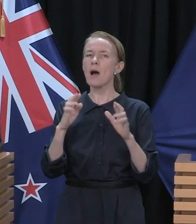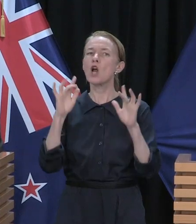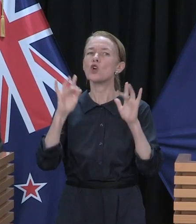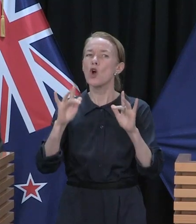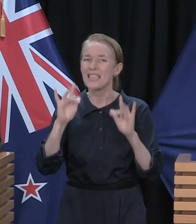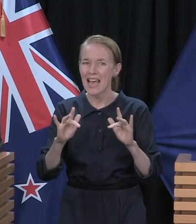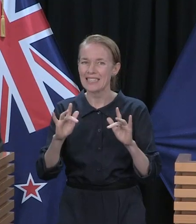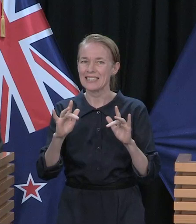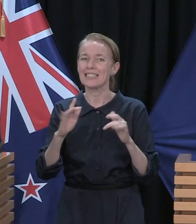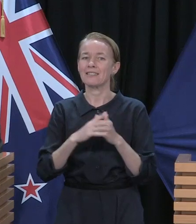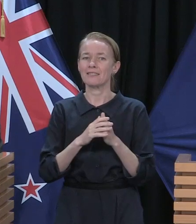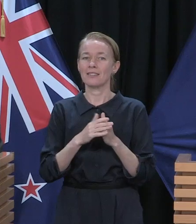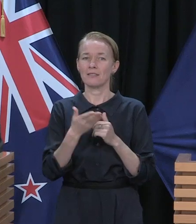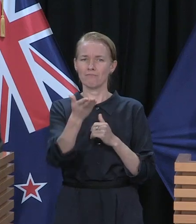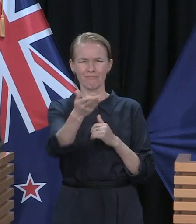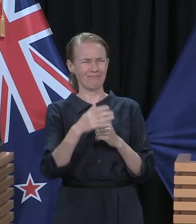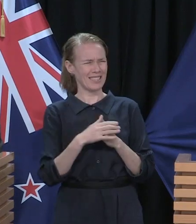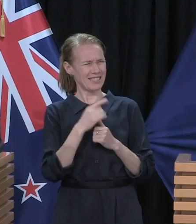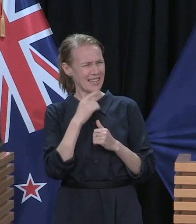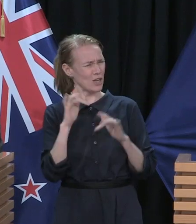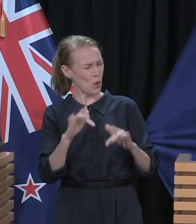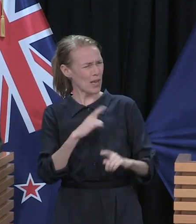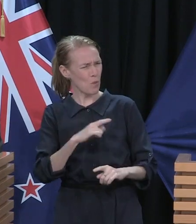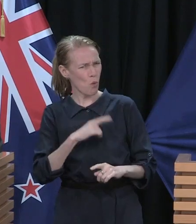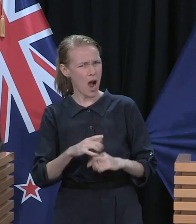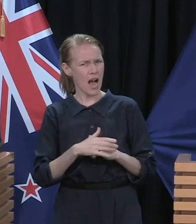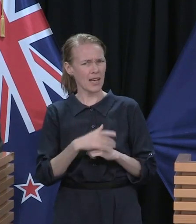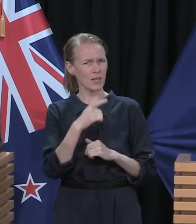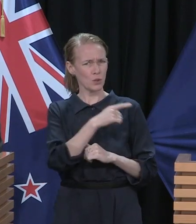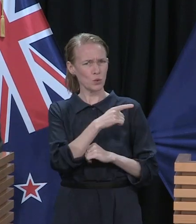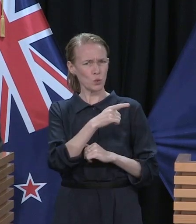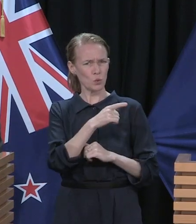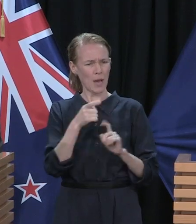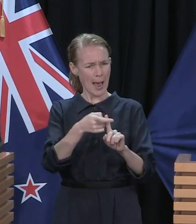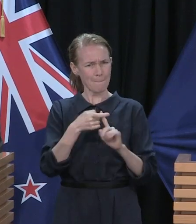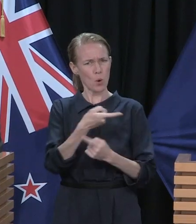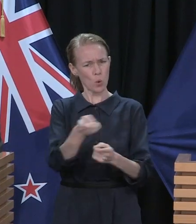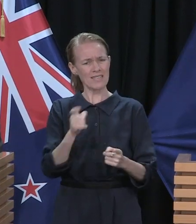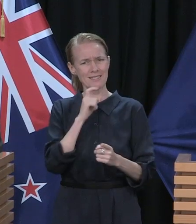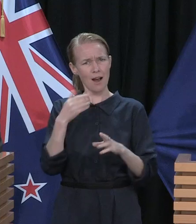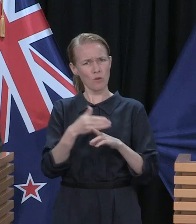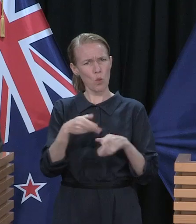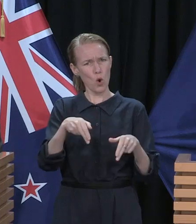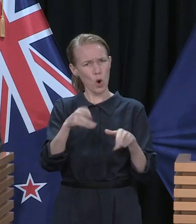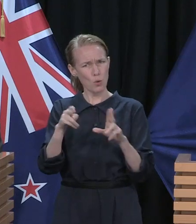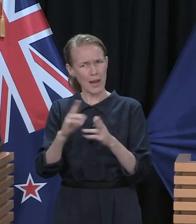aiming for. Between 2-3 weeks. Why (SPEAKS INDISTINCTLY)? Why is it not a